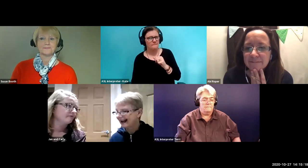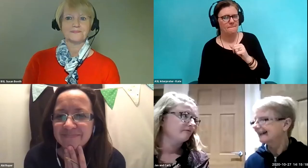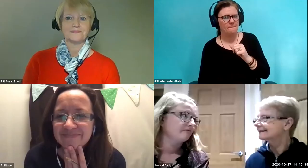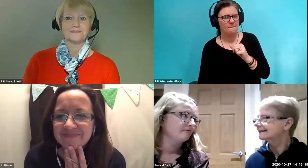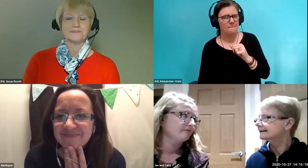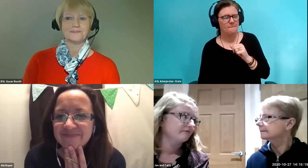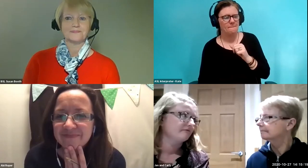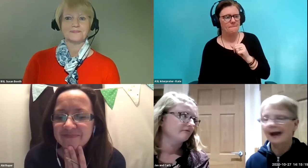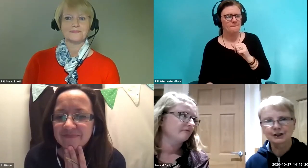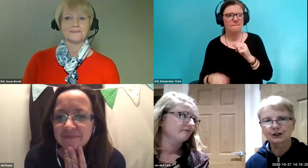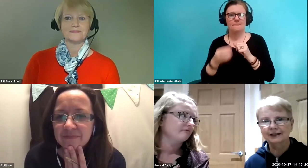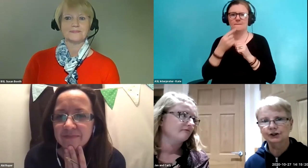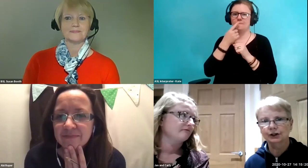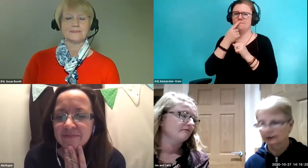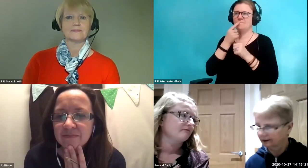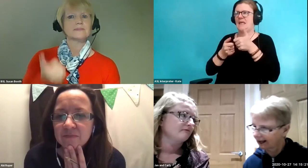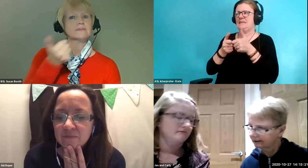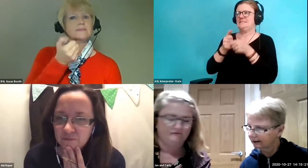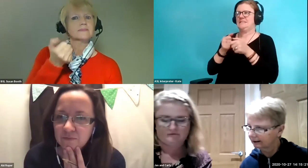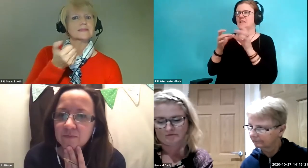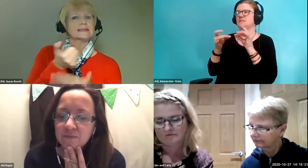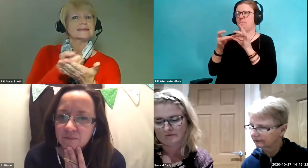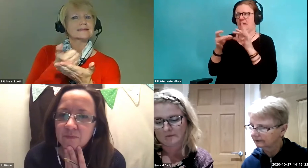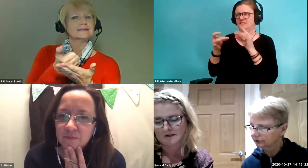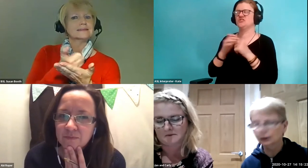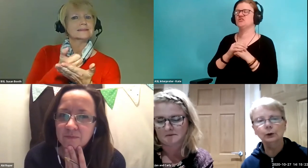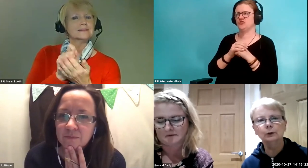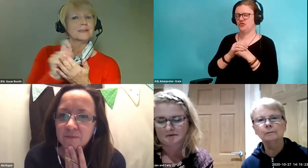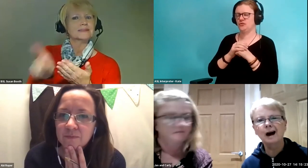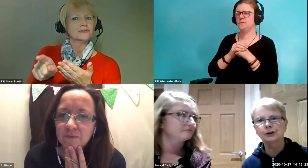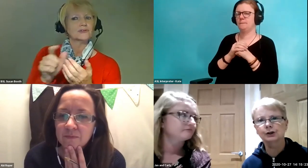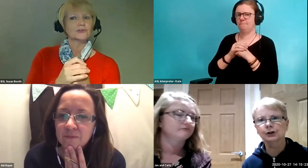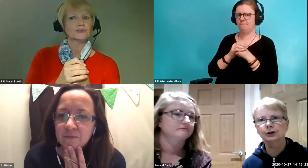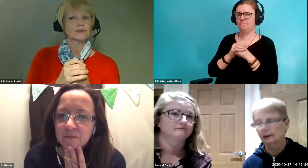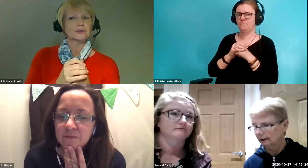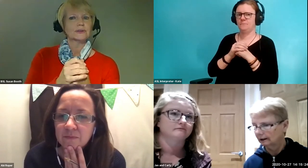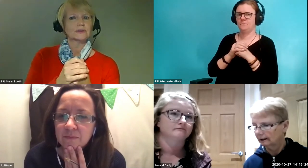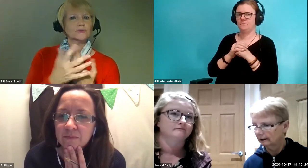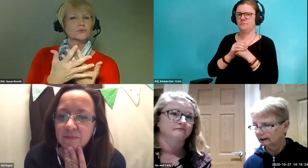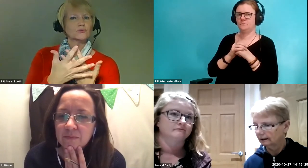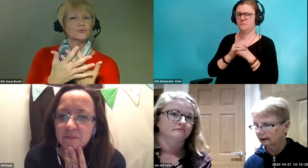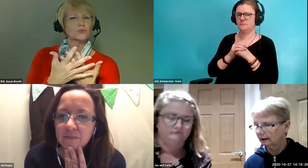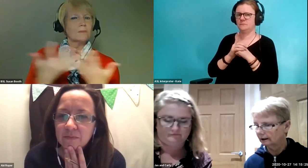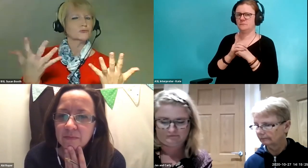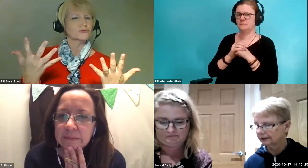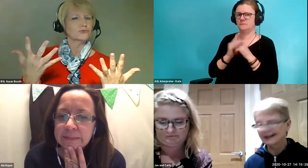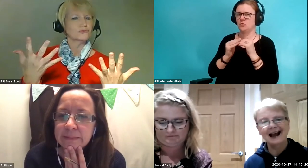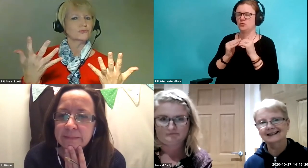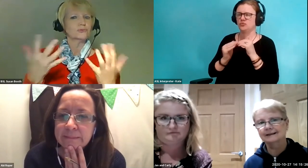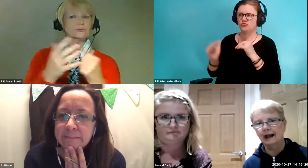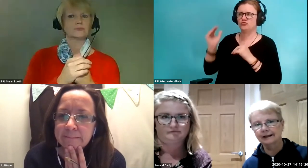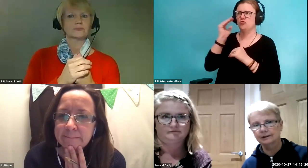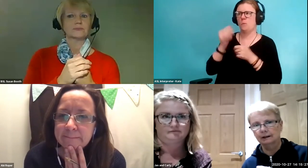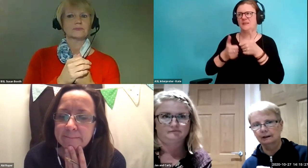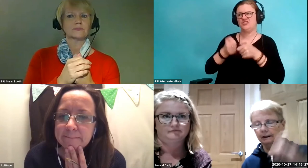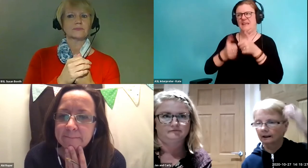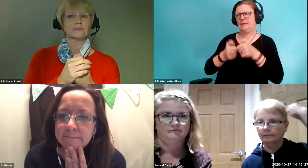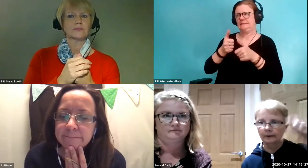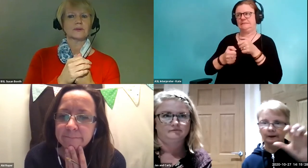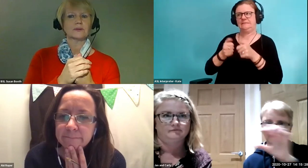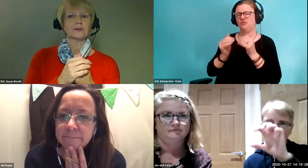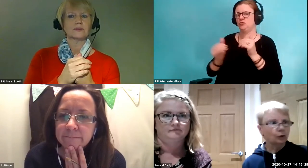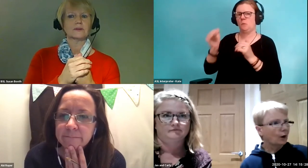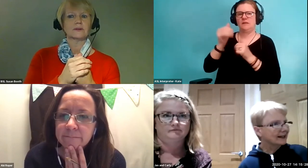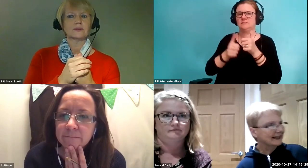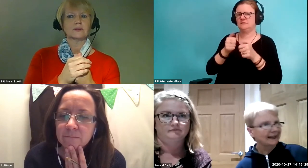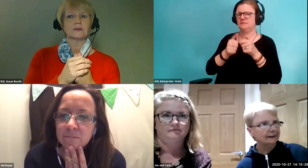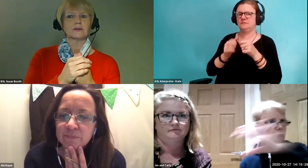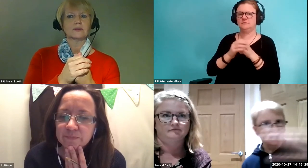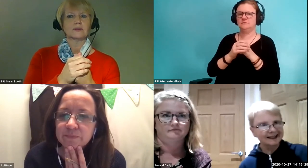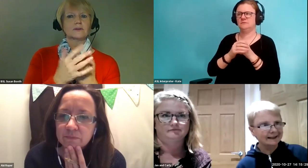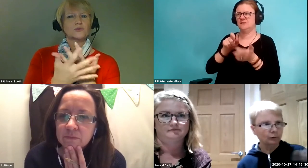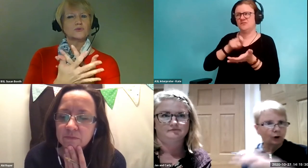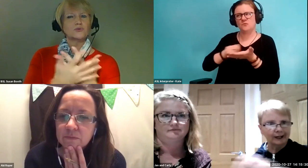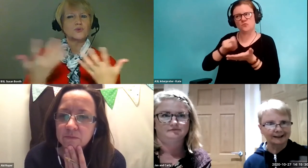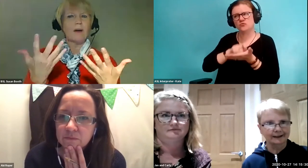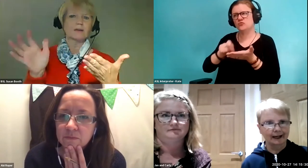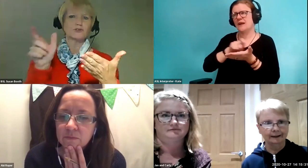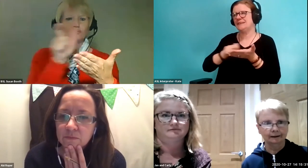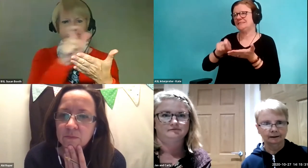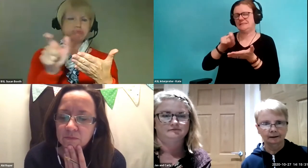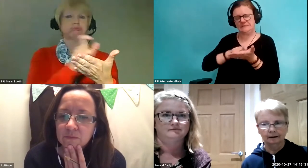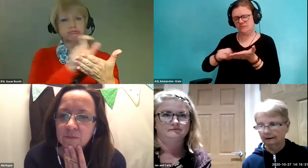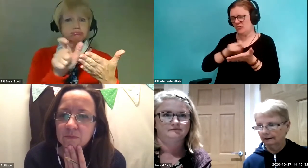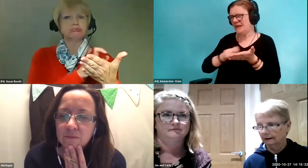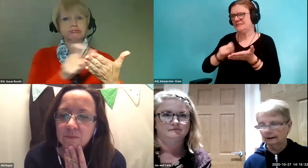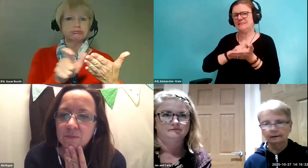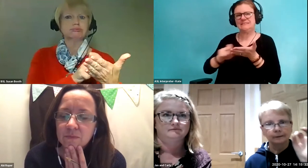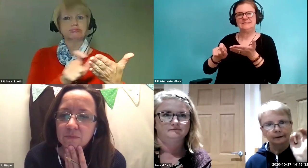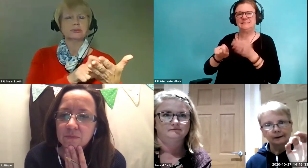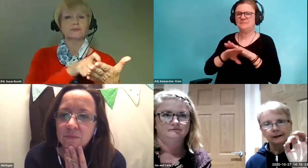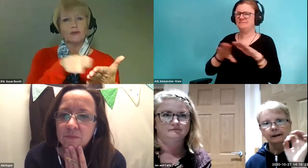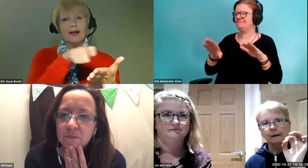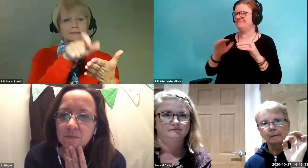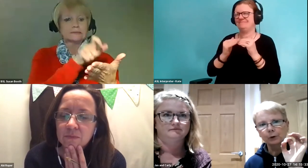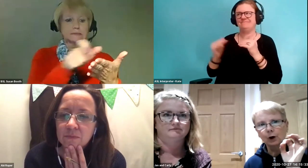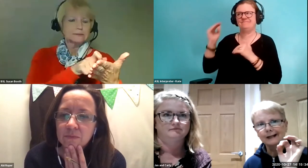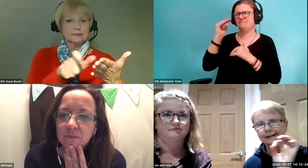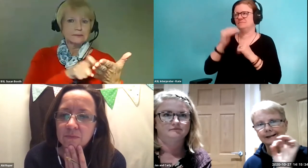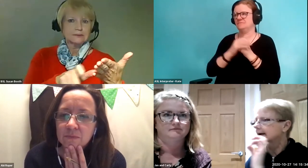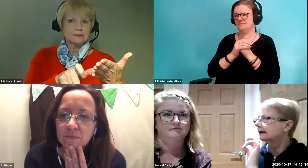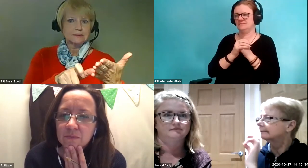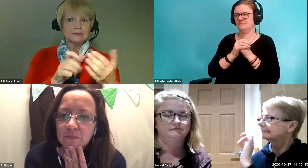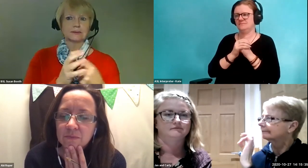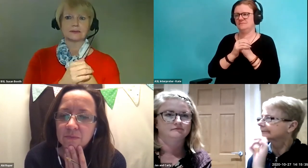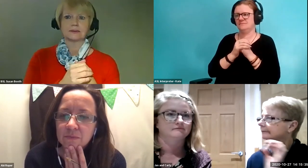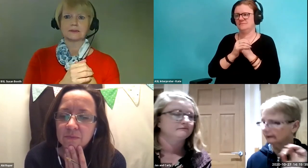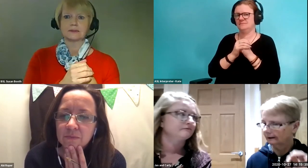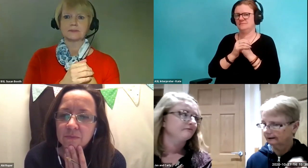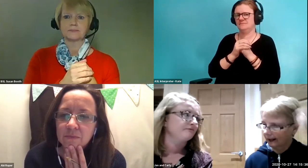text message yeah um too much um text text writing writing writing um a price uh yeah